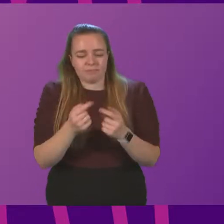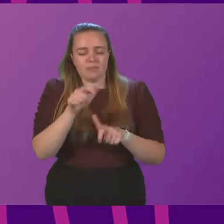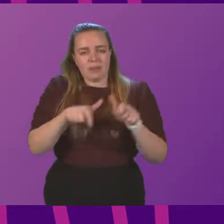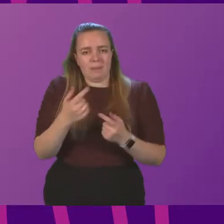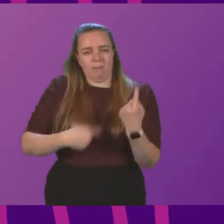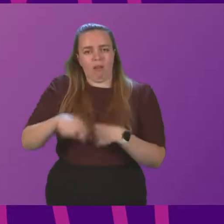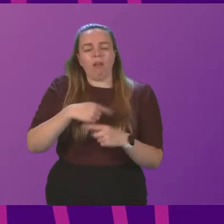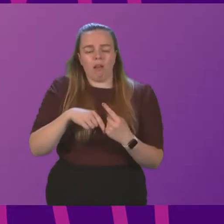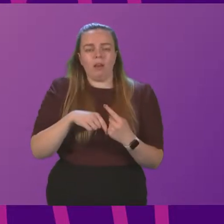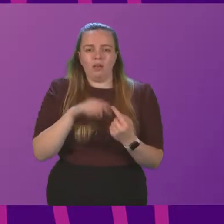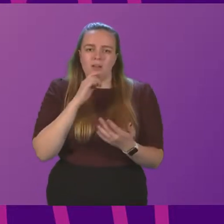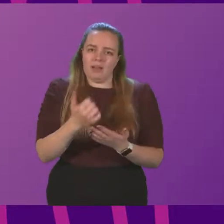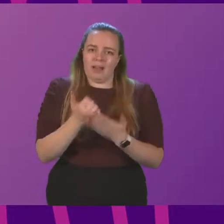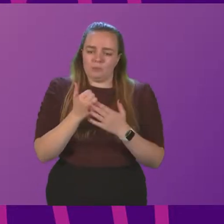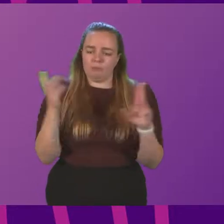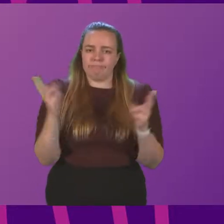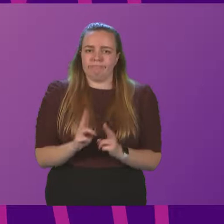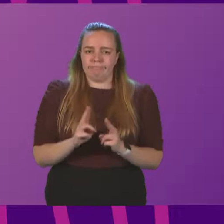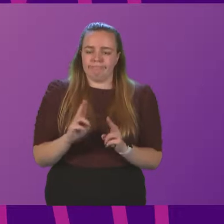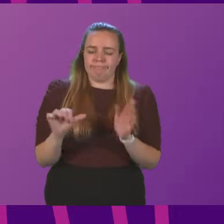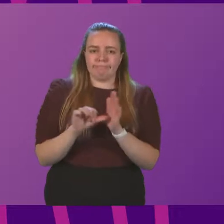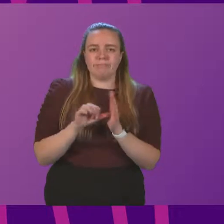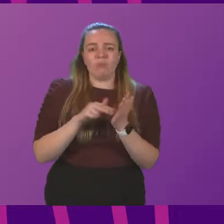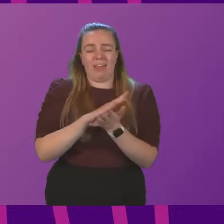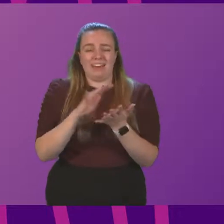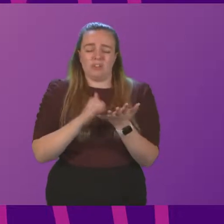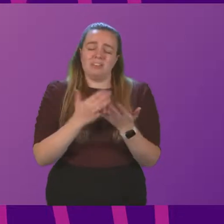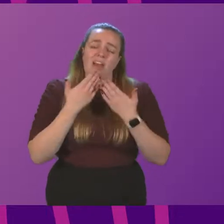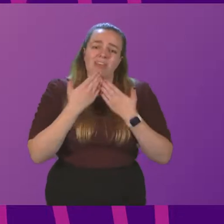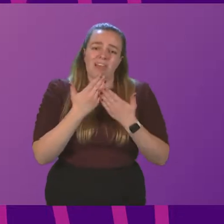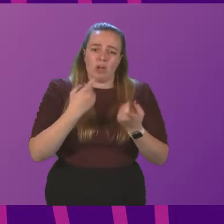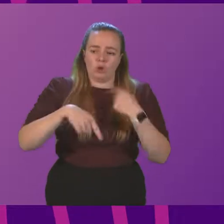and help to ease the burden on our NHS. Thank you, once again, to everybody for all your efforts.